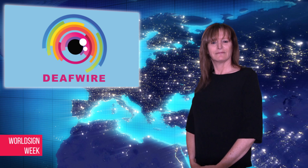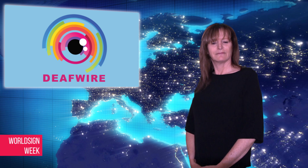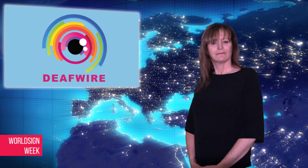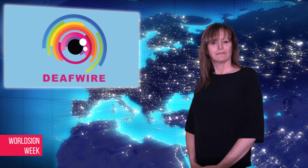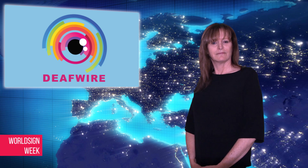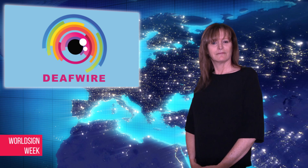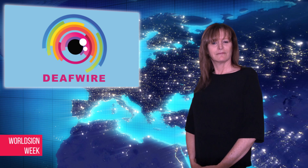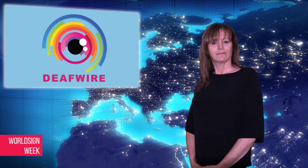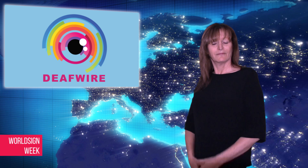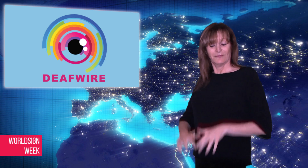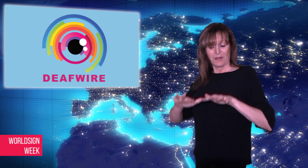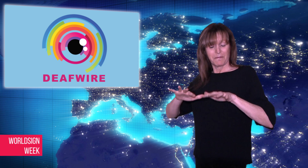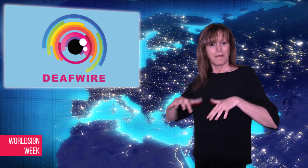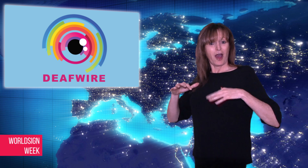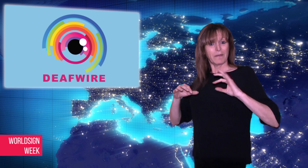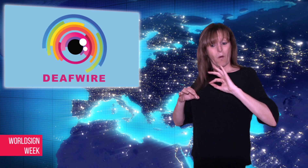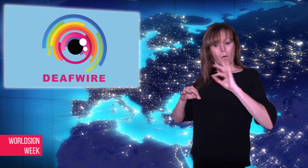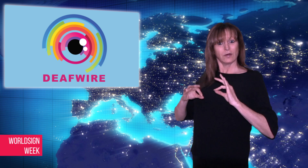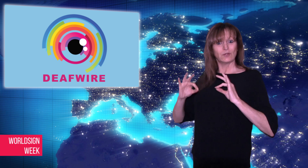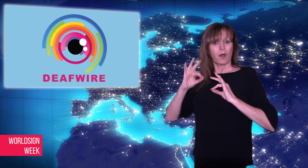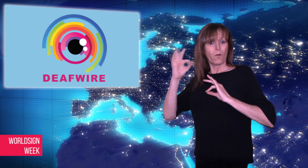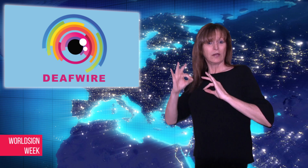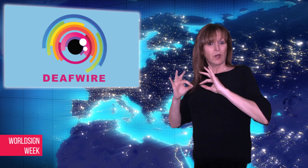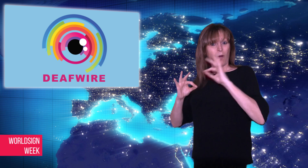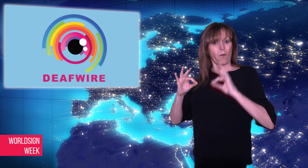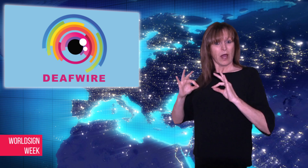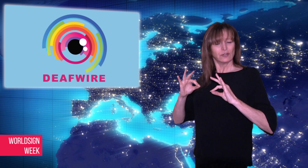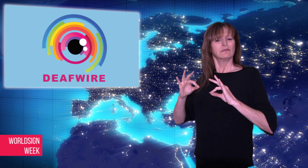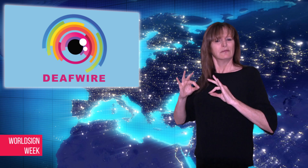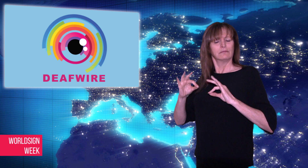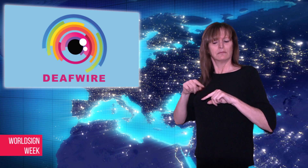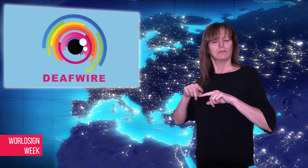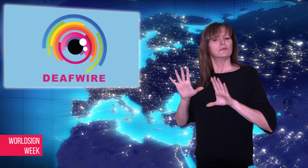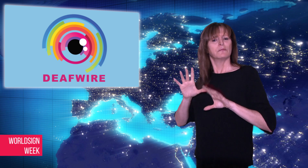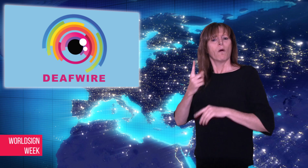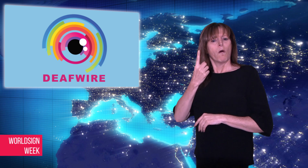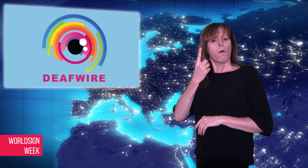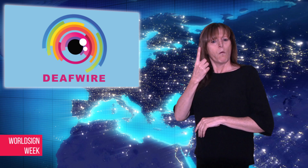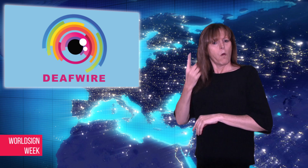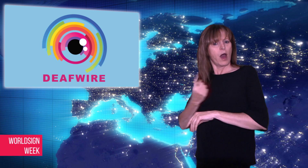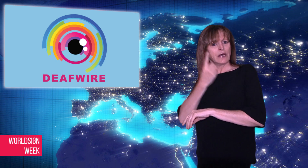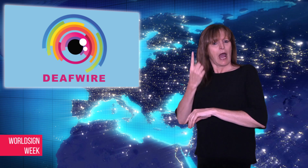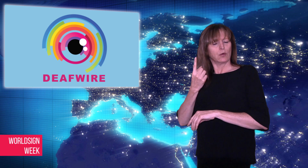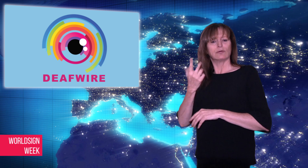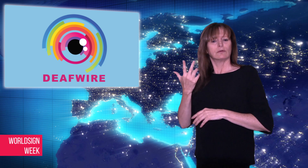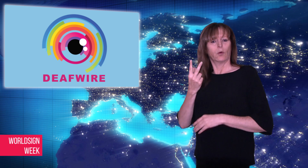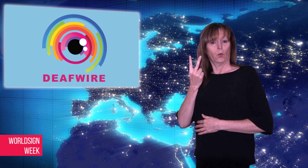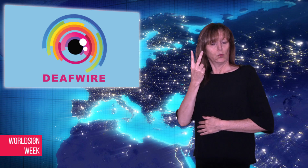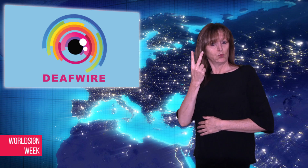Tuesdays, Wednesdays and Thursdays